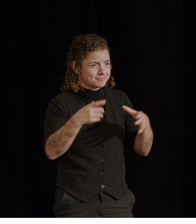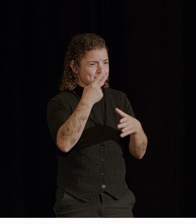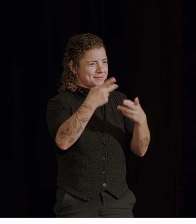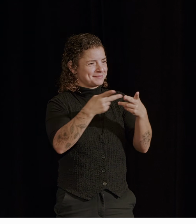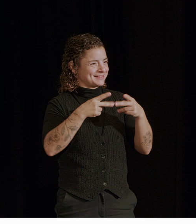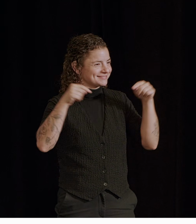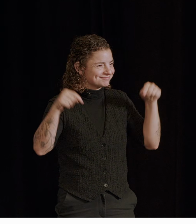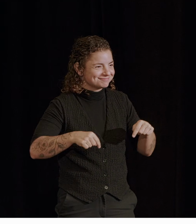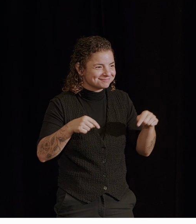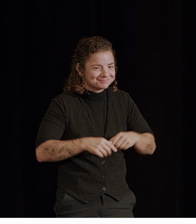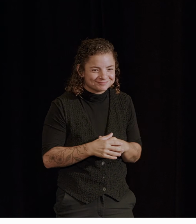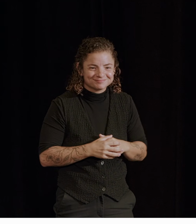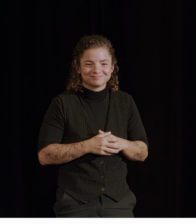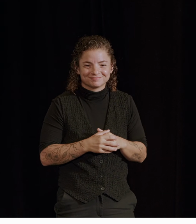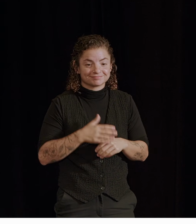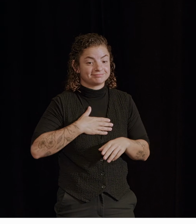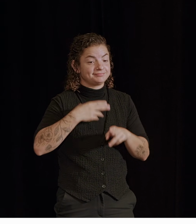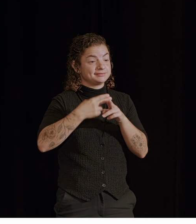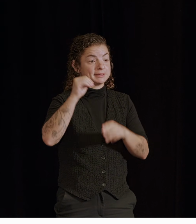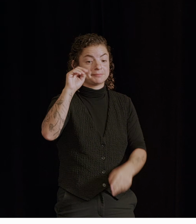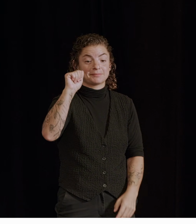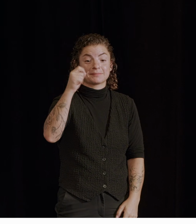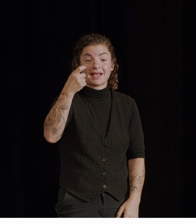My name is Maxine Williams. I'm the Vice President